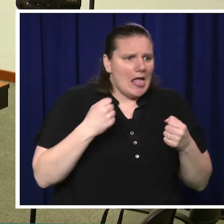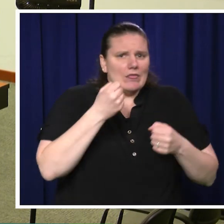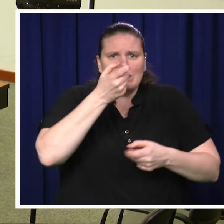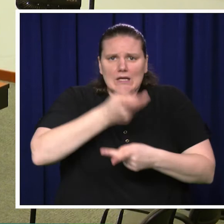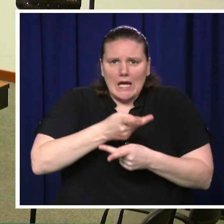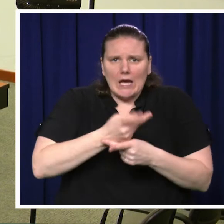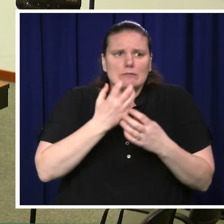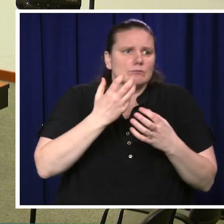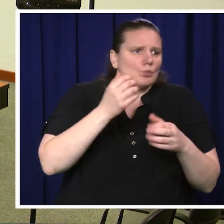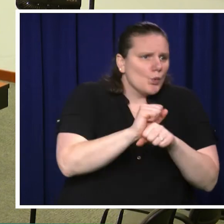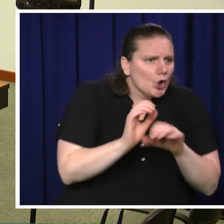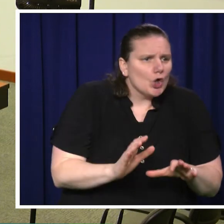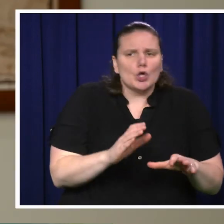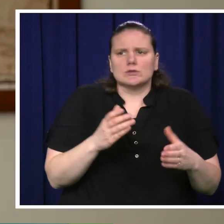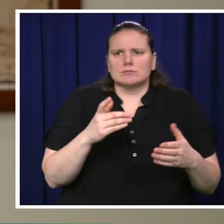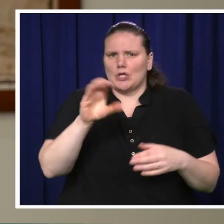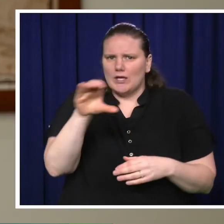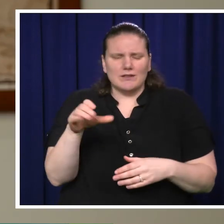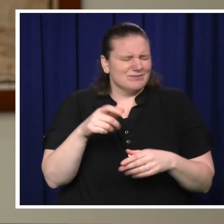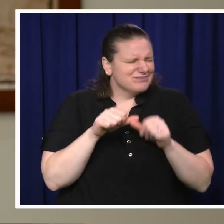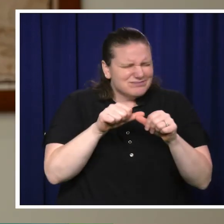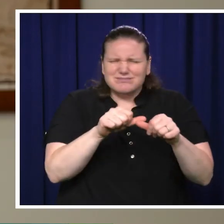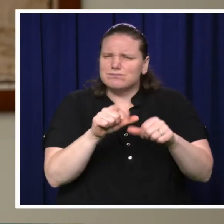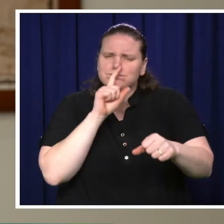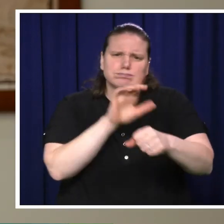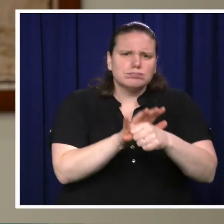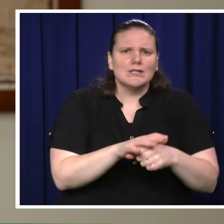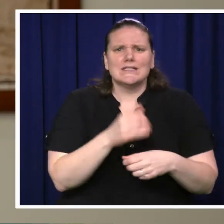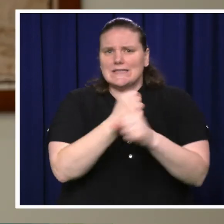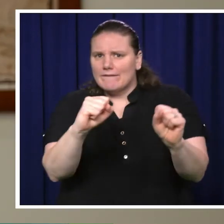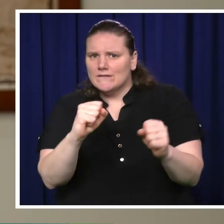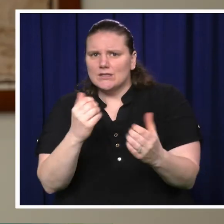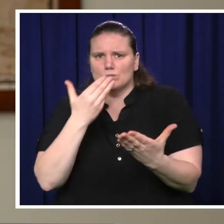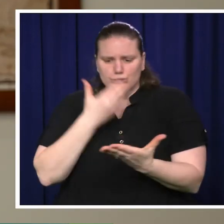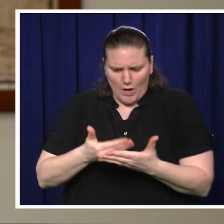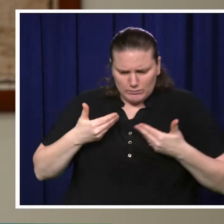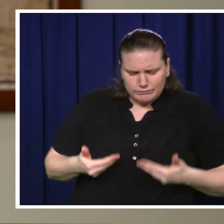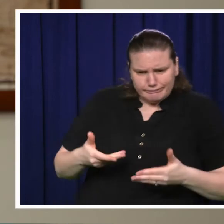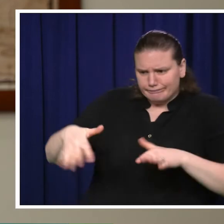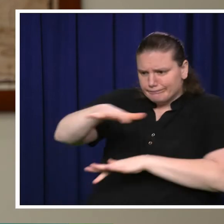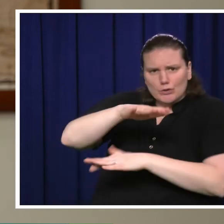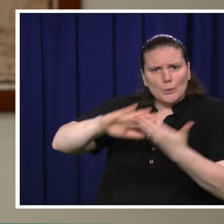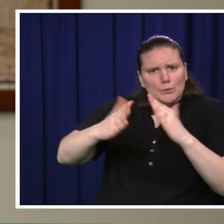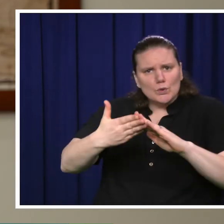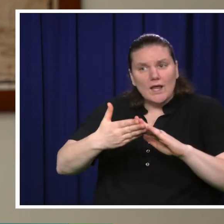responders and health care workers in Clark County for your continued dedication to the safety and well-being of our community.